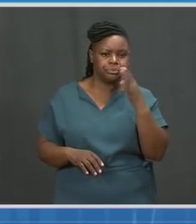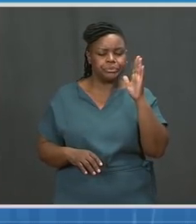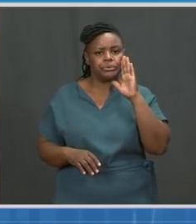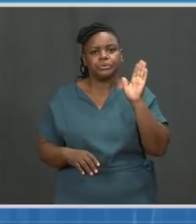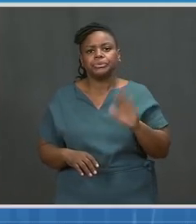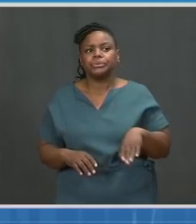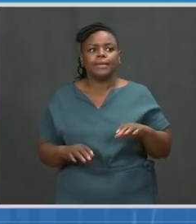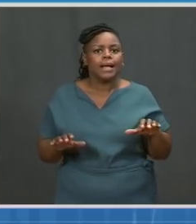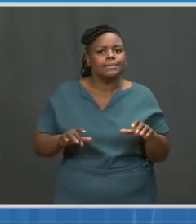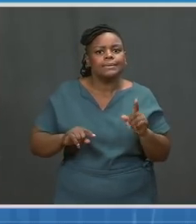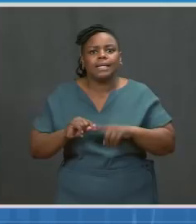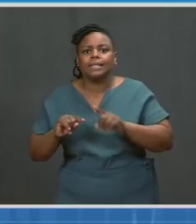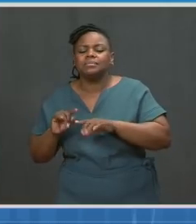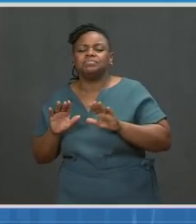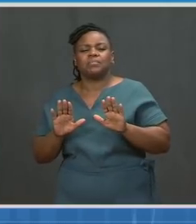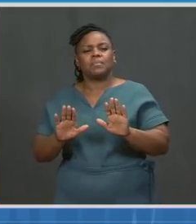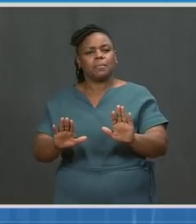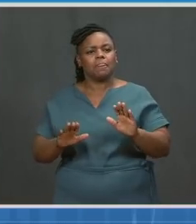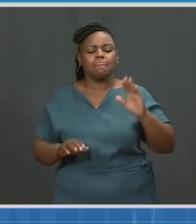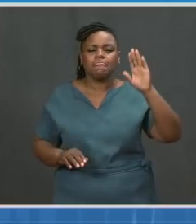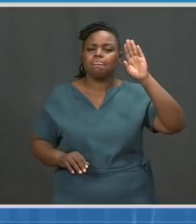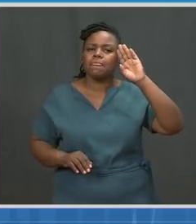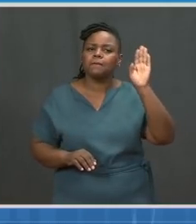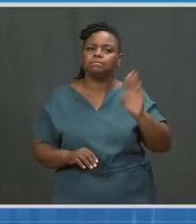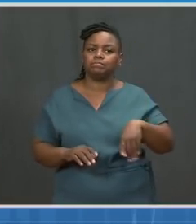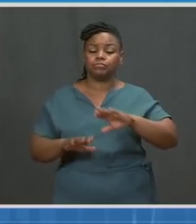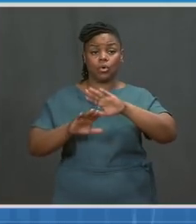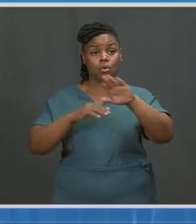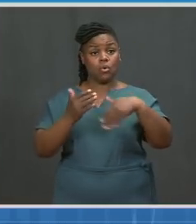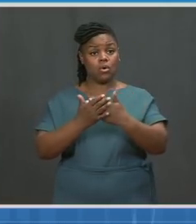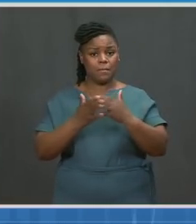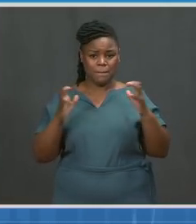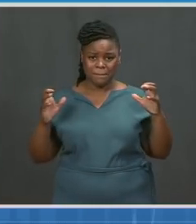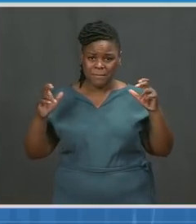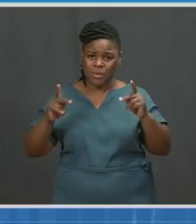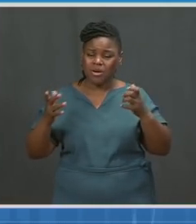and I know that we all want to get back to doing those things that we love, and soon.